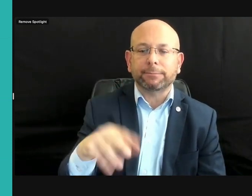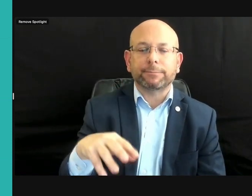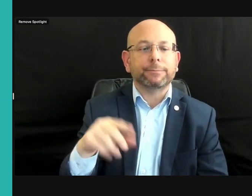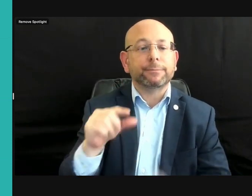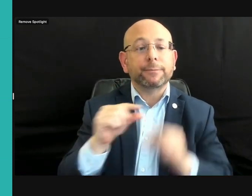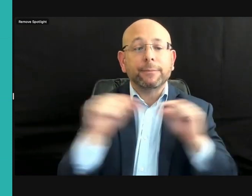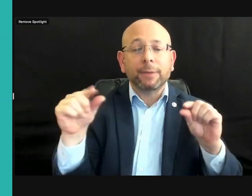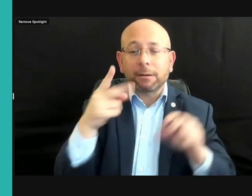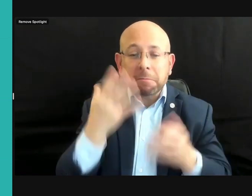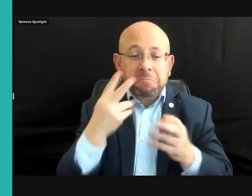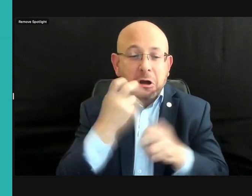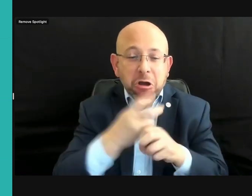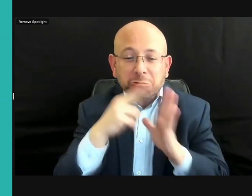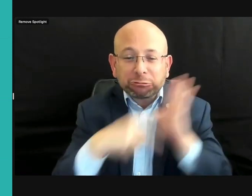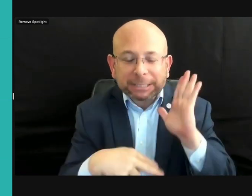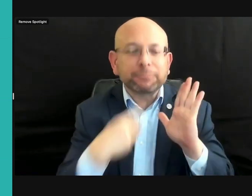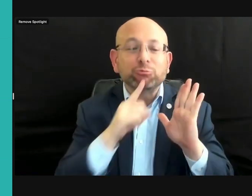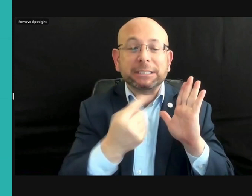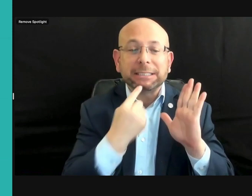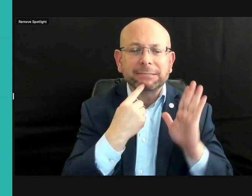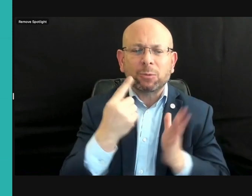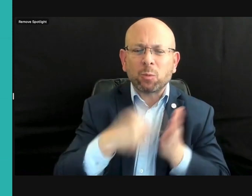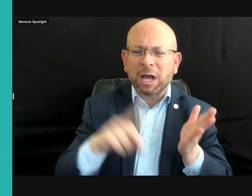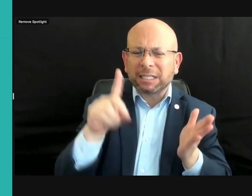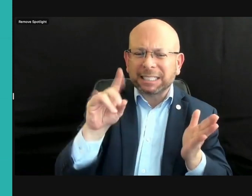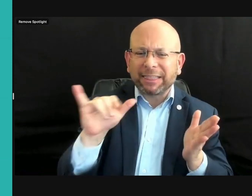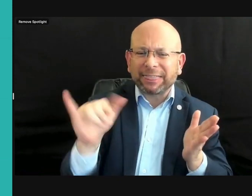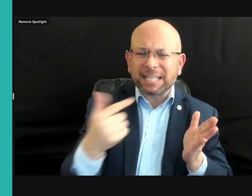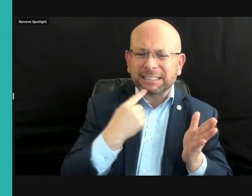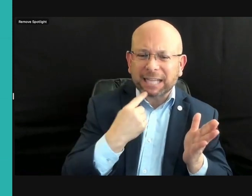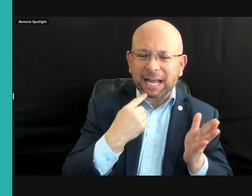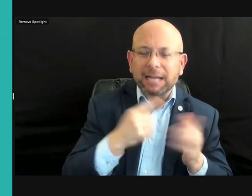And it might be hard to read or see. But under the title, it says, What